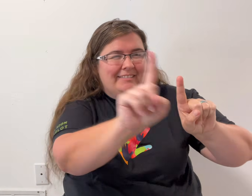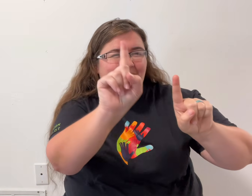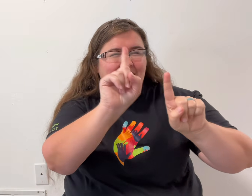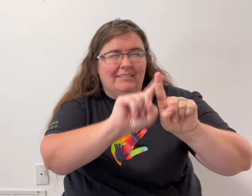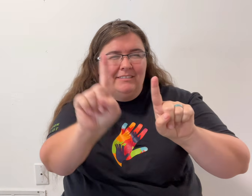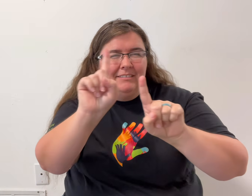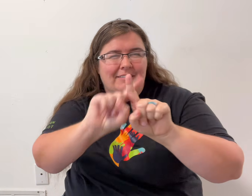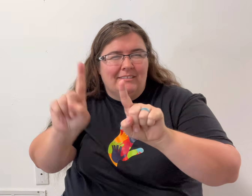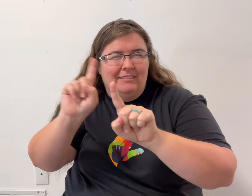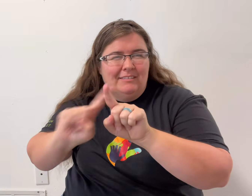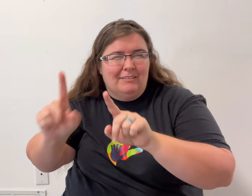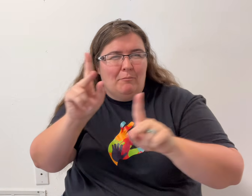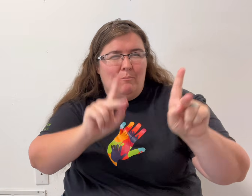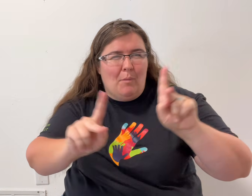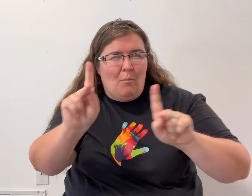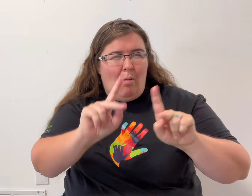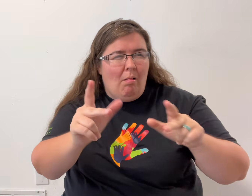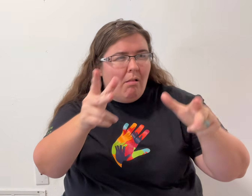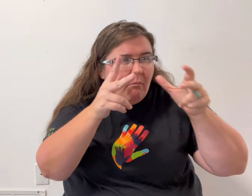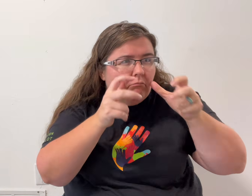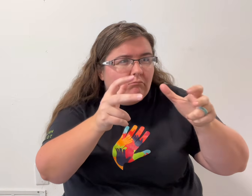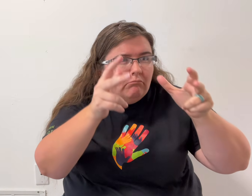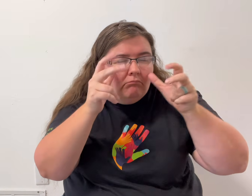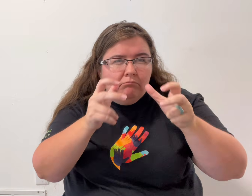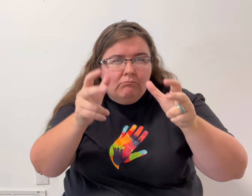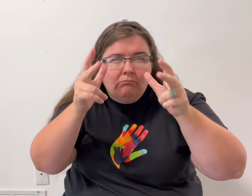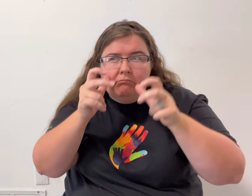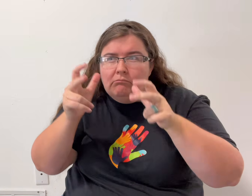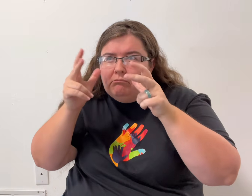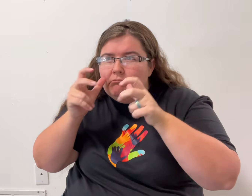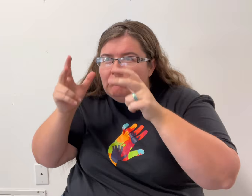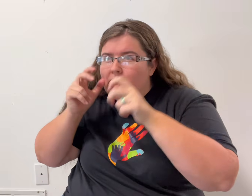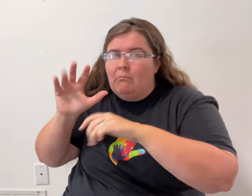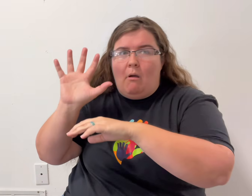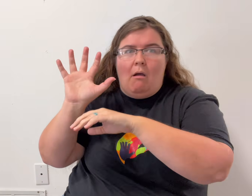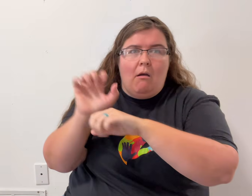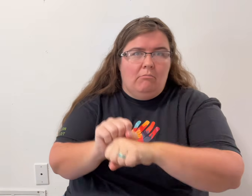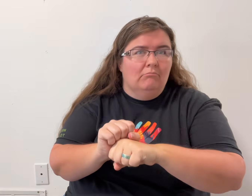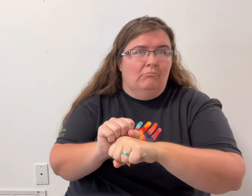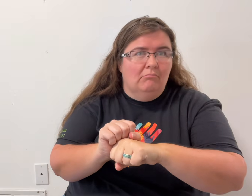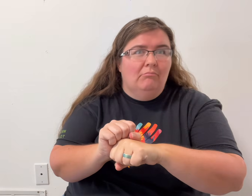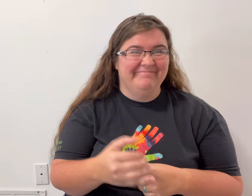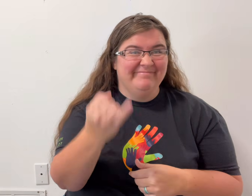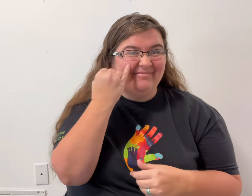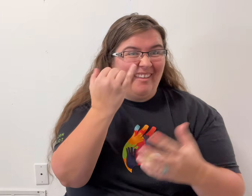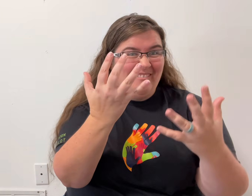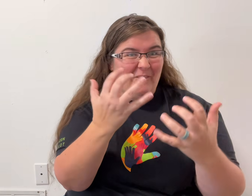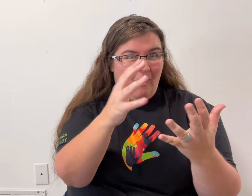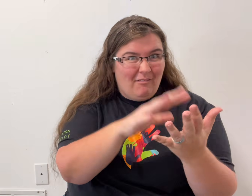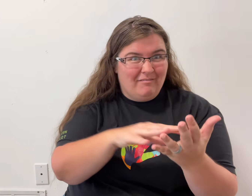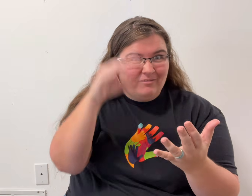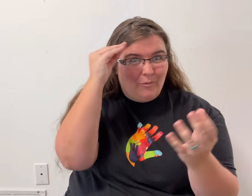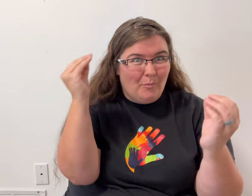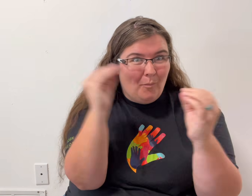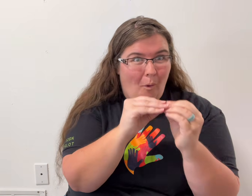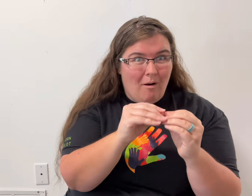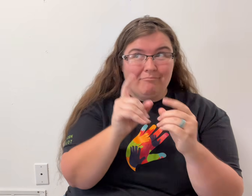Watch different people so you get used to a variety of signers. If you want to learn more,